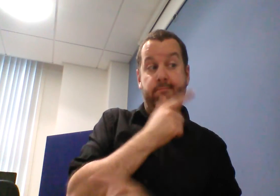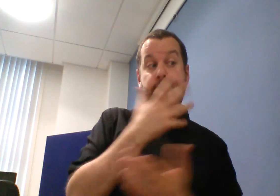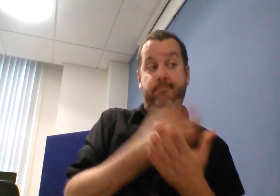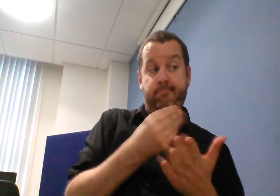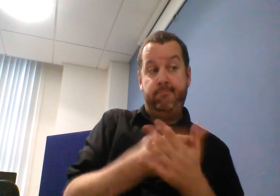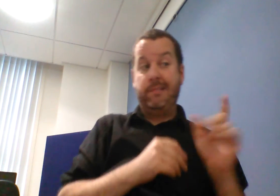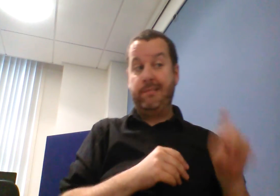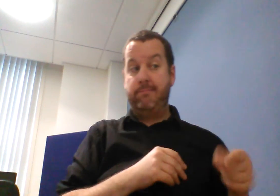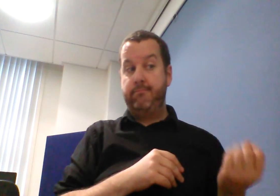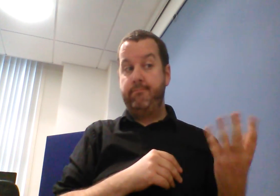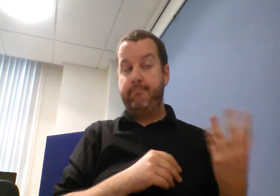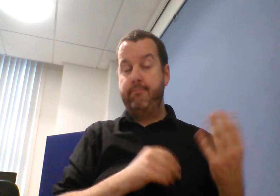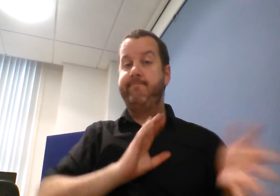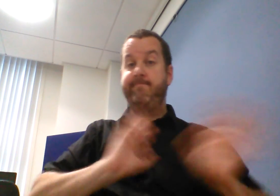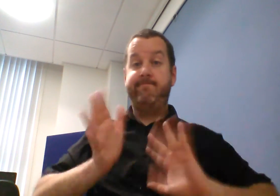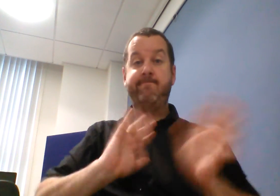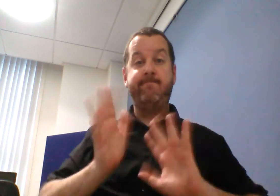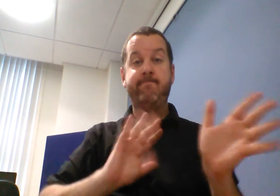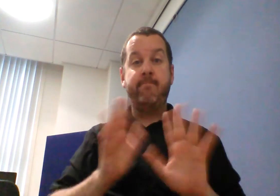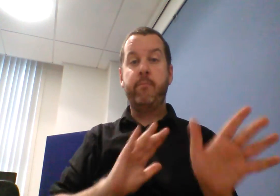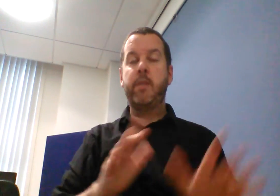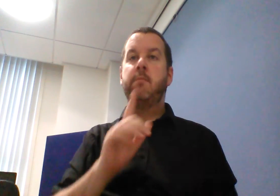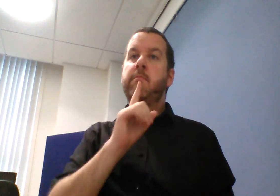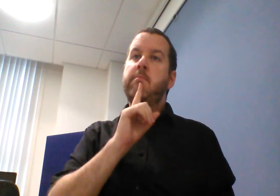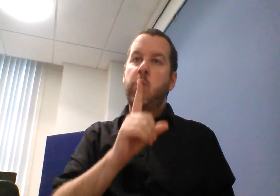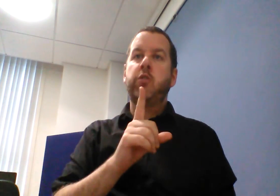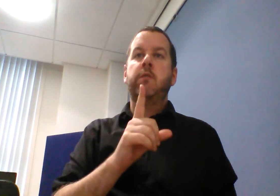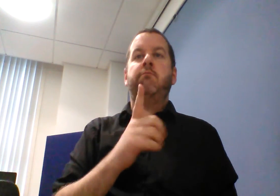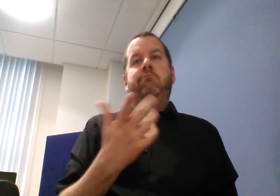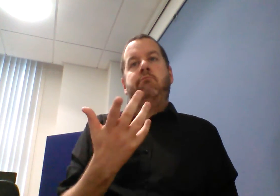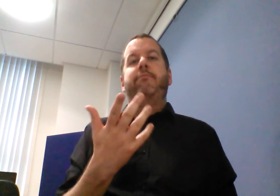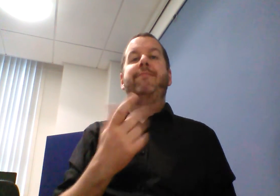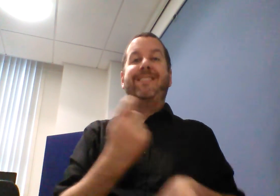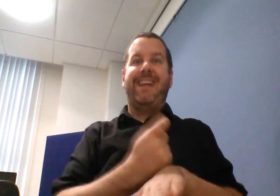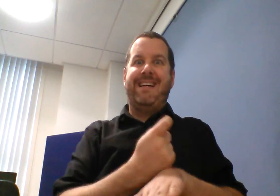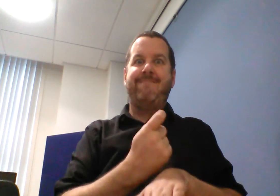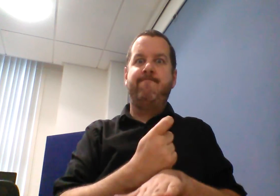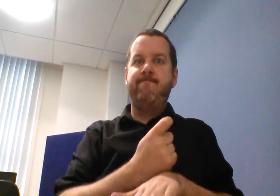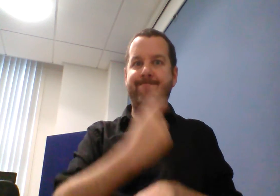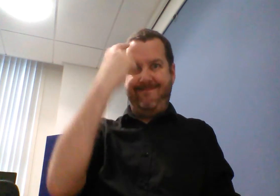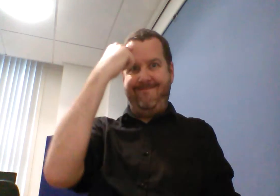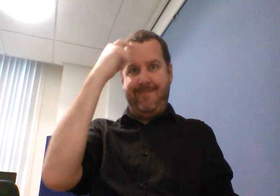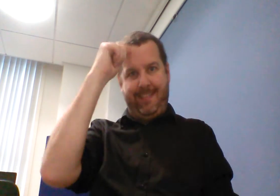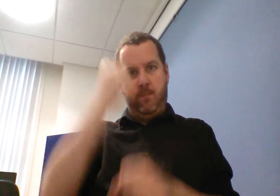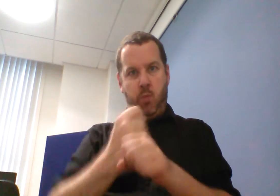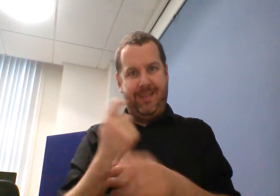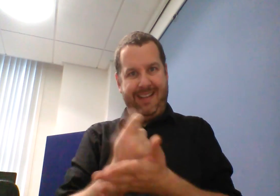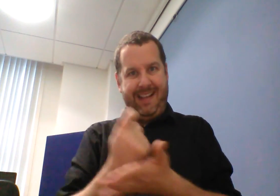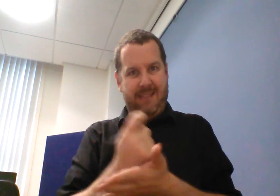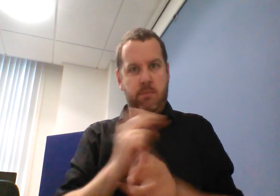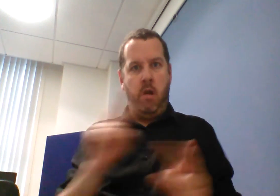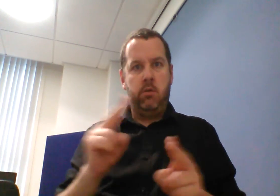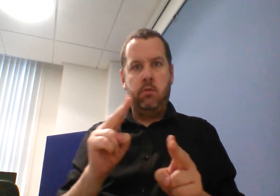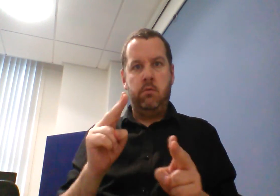I'd do the pre-recording again and sign each segment. But I'd give a lot more consideration to time;